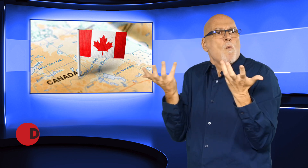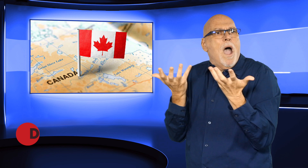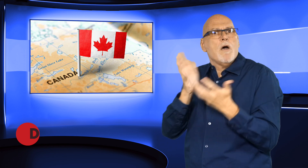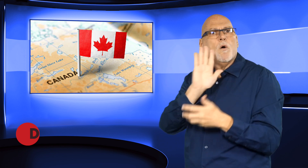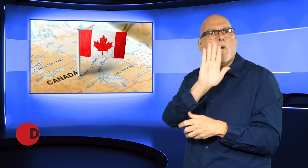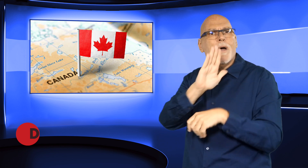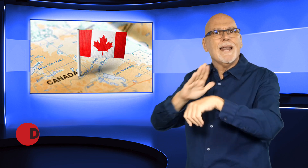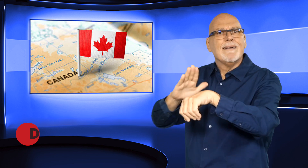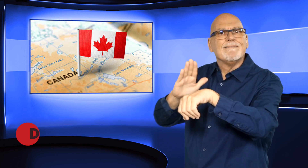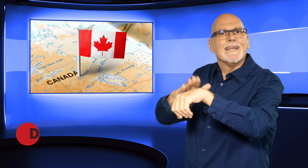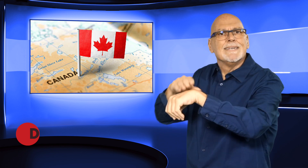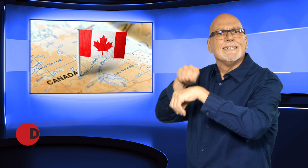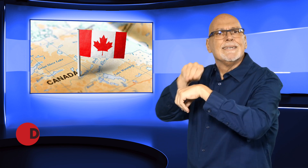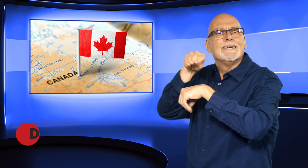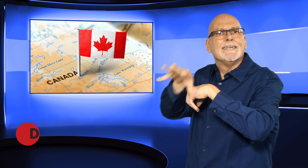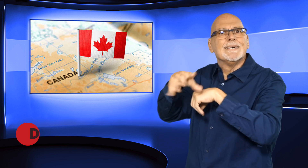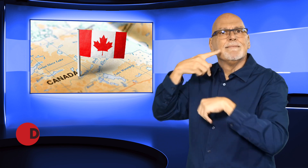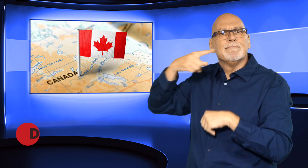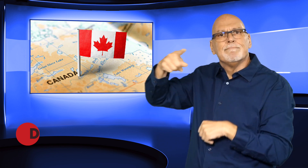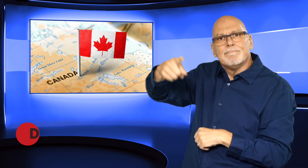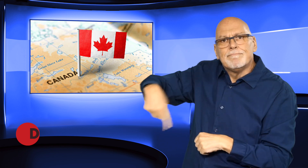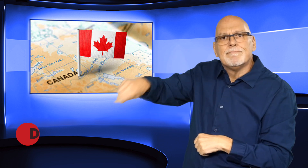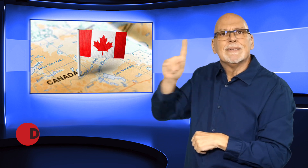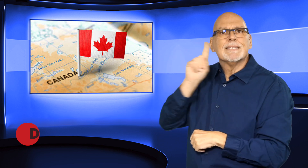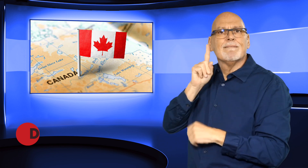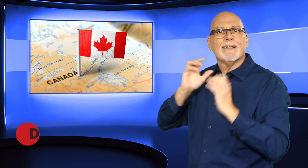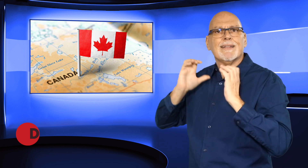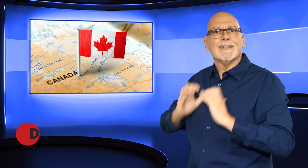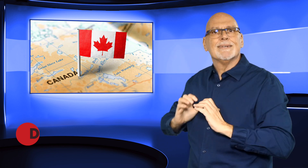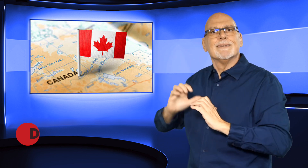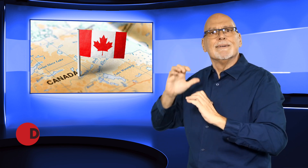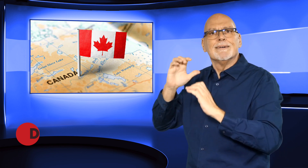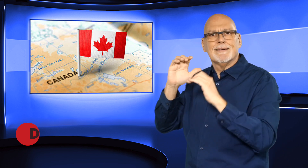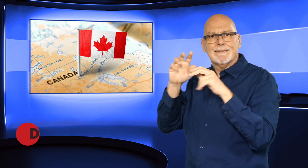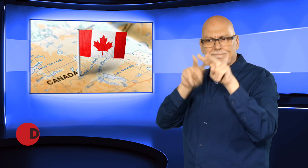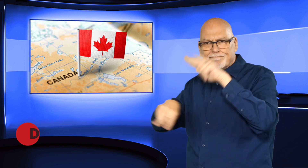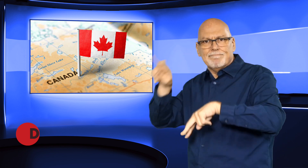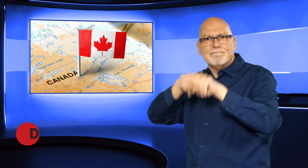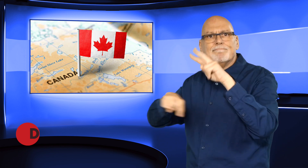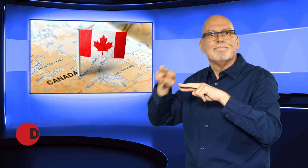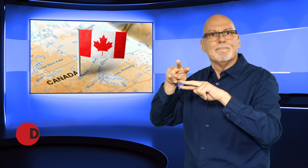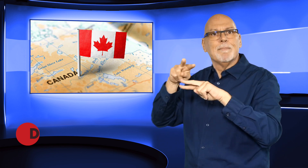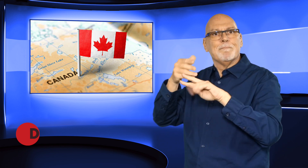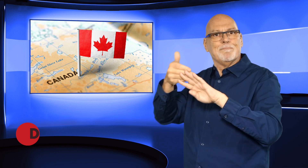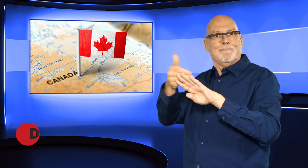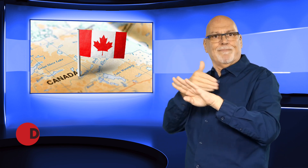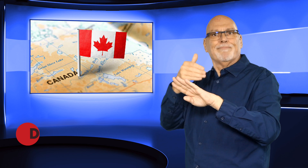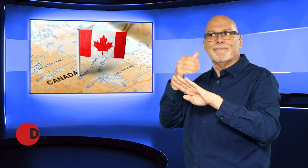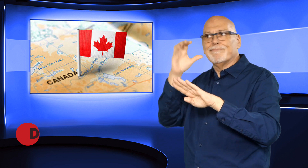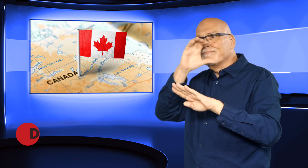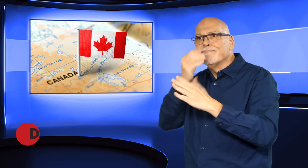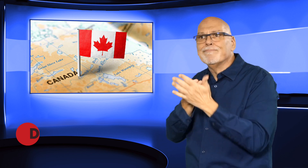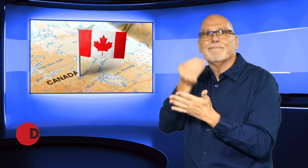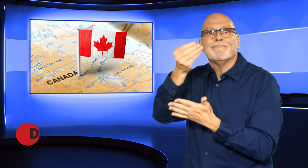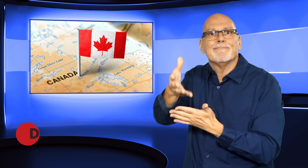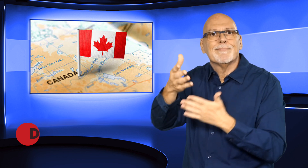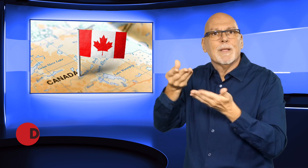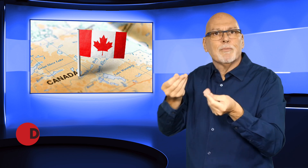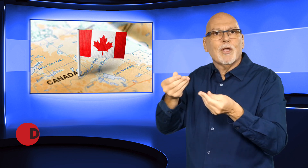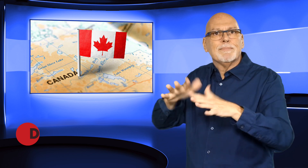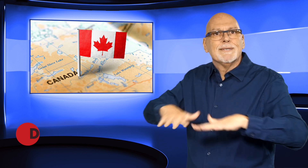What advice do you advise Deaf clients to factor when looking